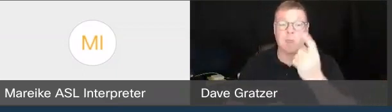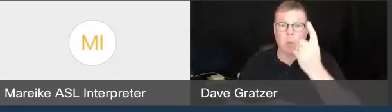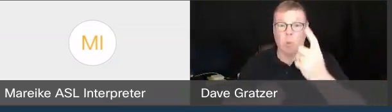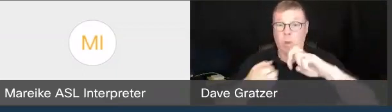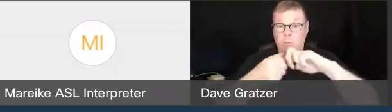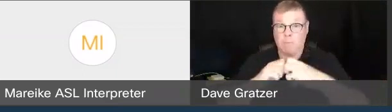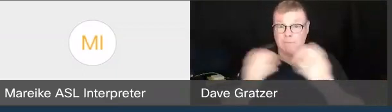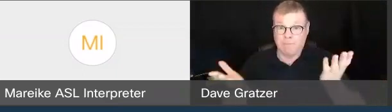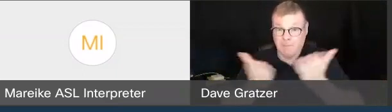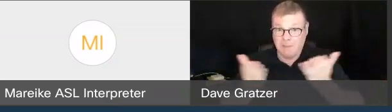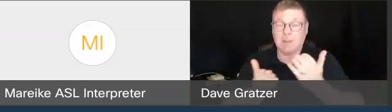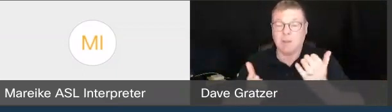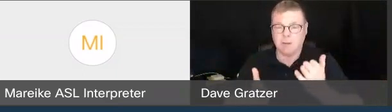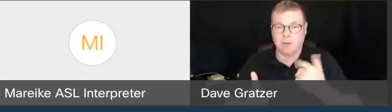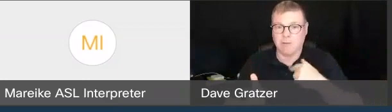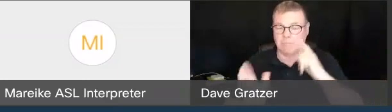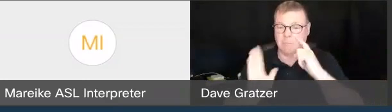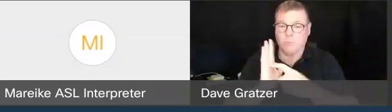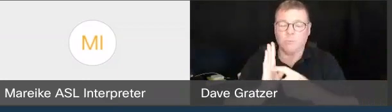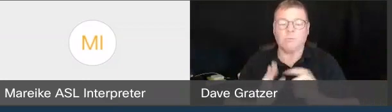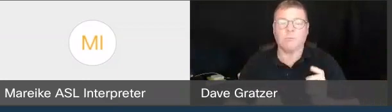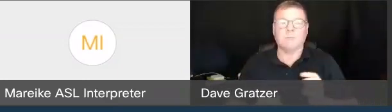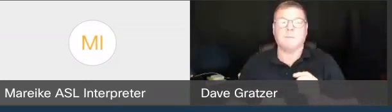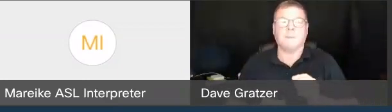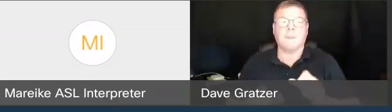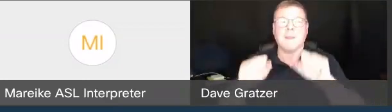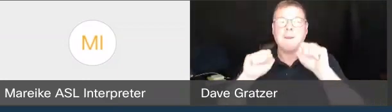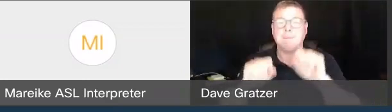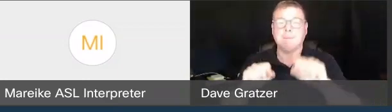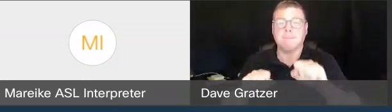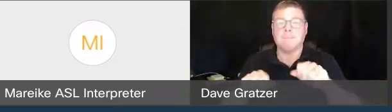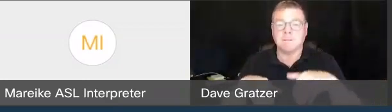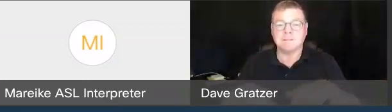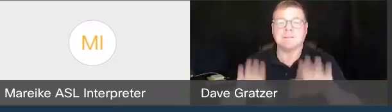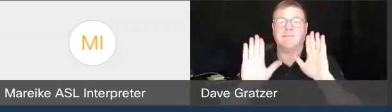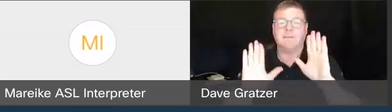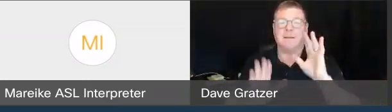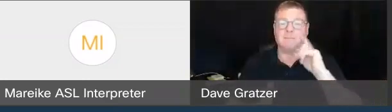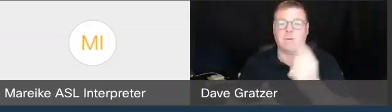that appears in the literature is the possible sacrifice of therapeutic trust and rapport